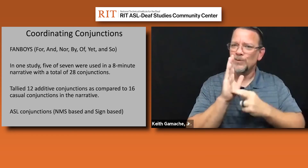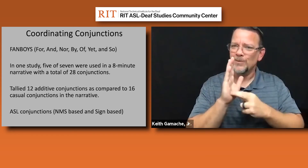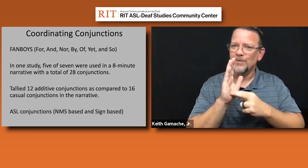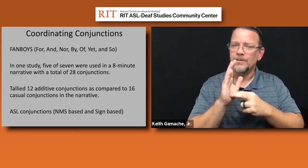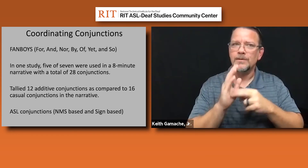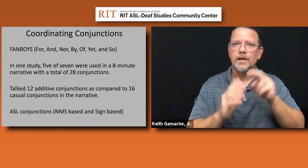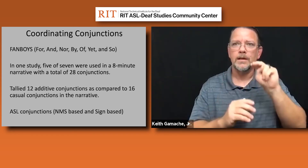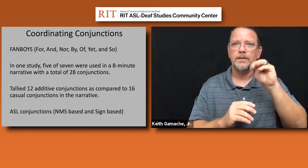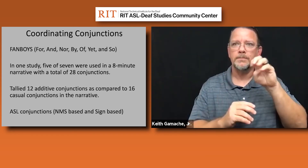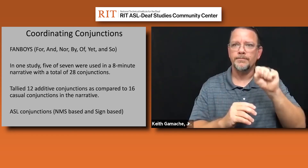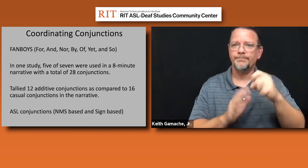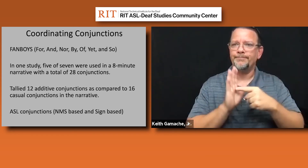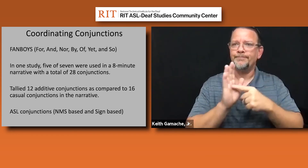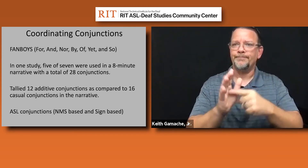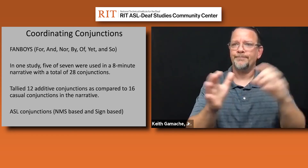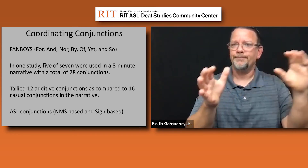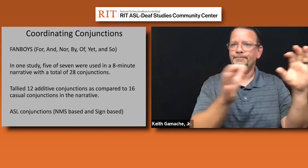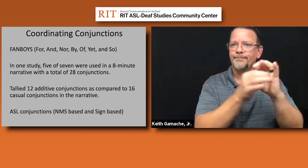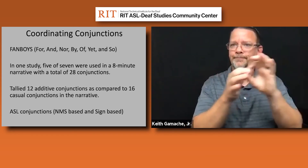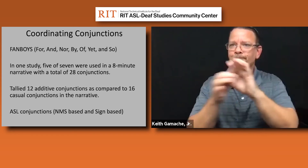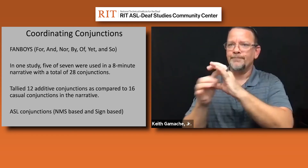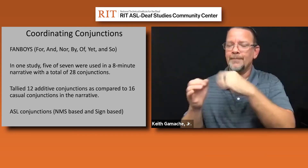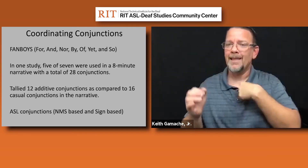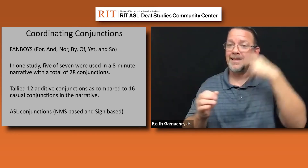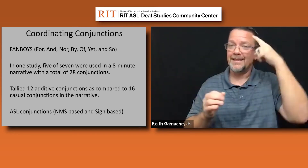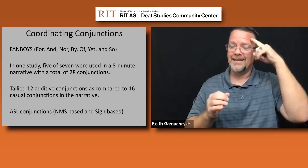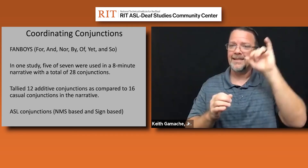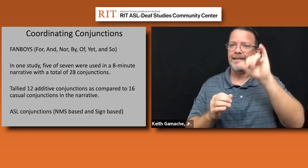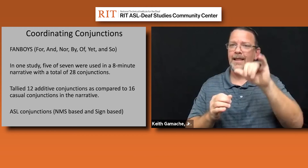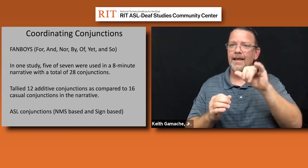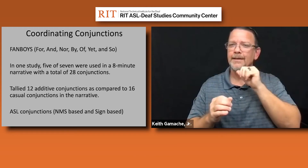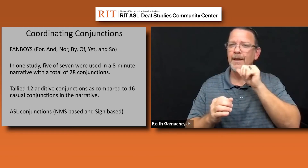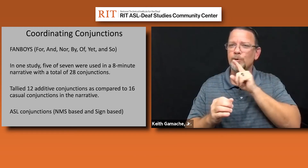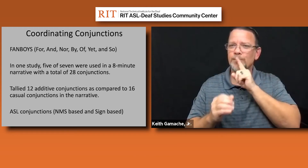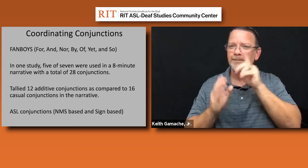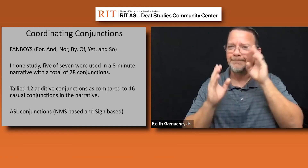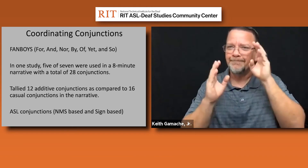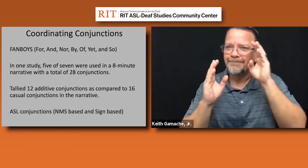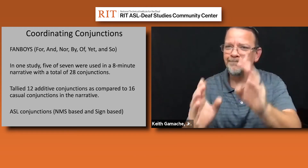and, of course, there's different rules for NMSes. An NMS in and of itself shows cohesion